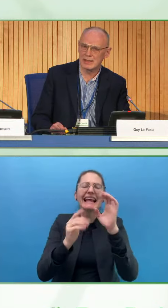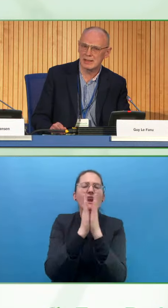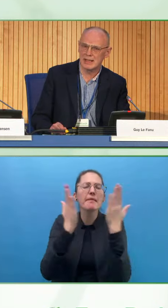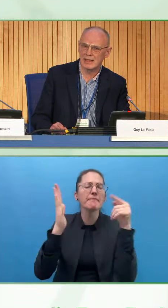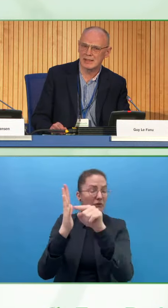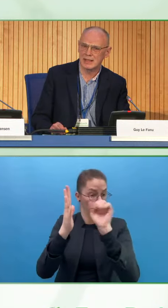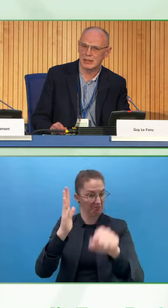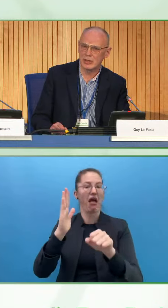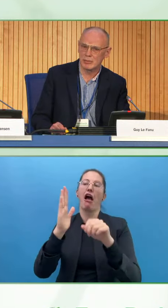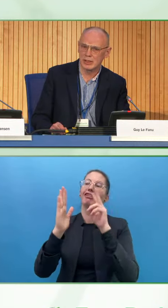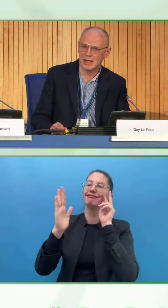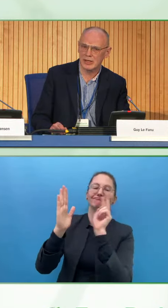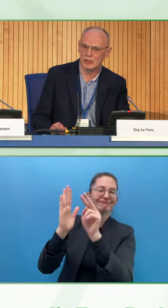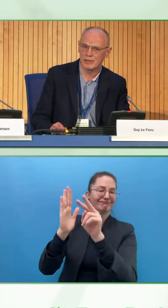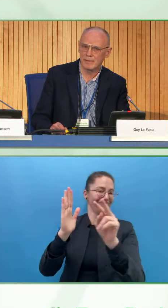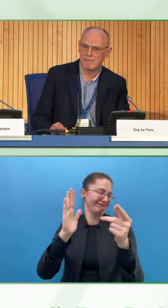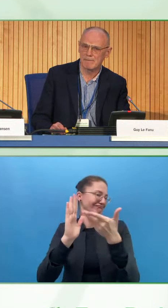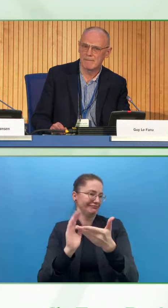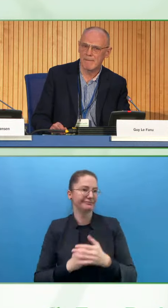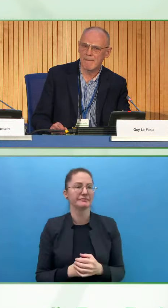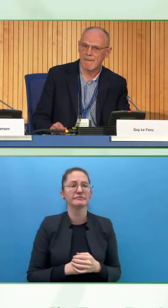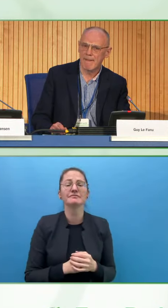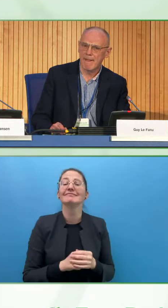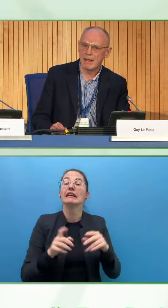internet and communication.